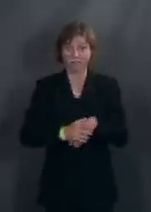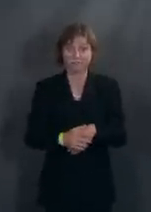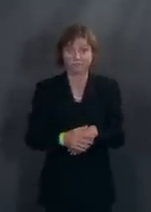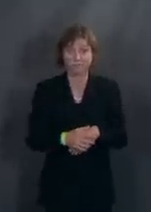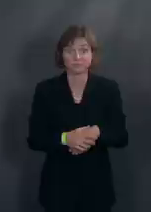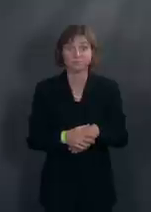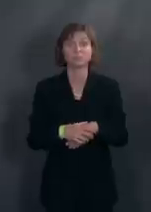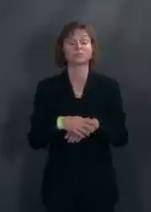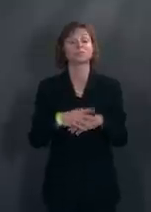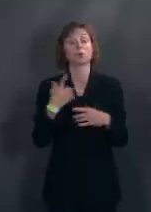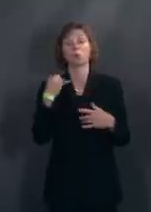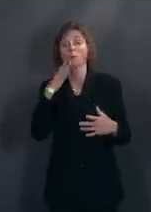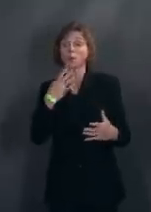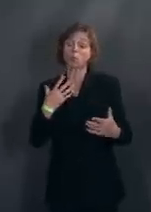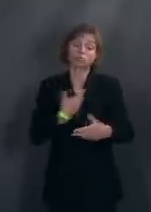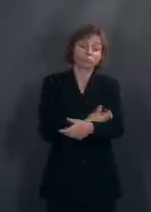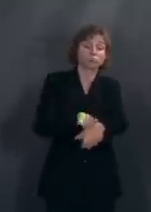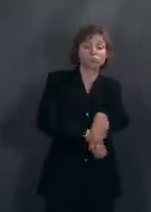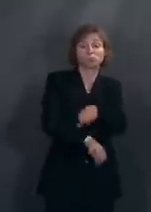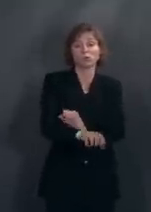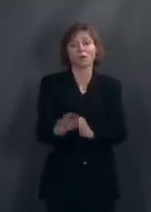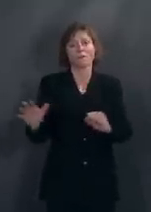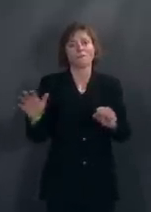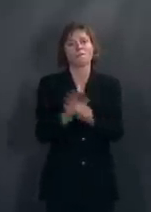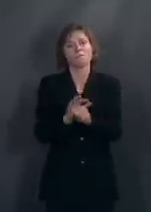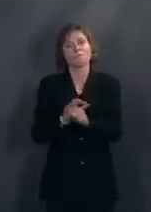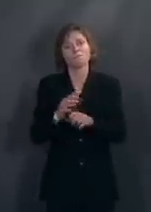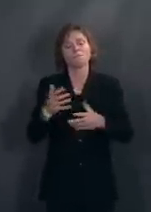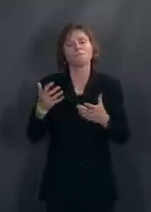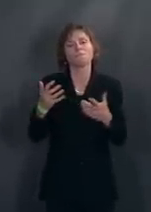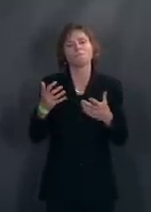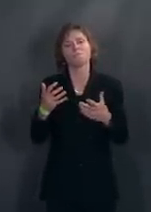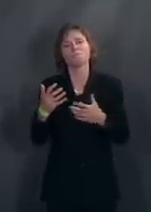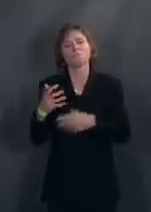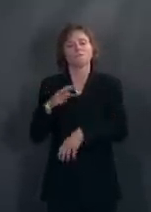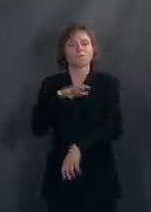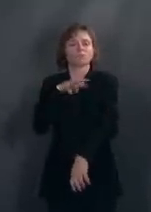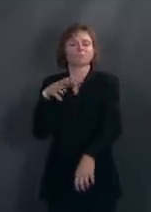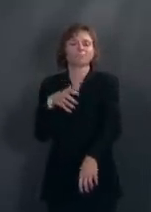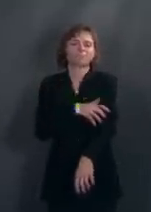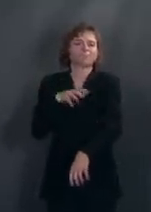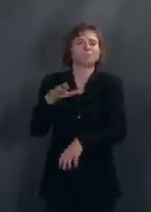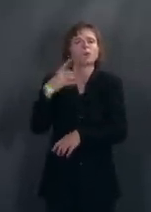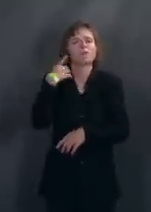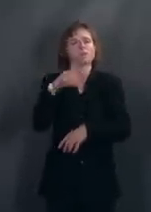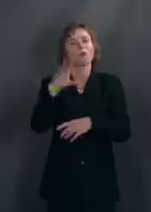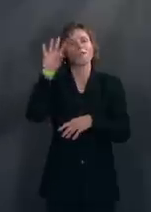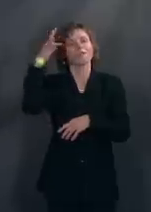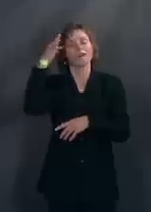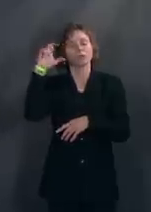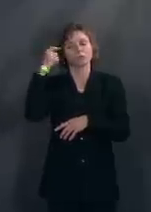of the federal government to partner with state and local leaders in this effort. We are giving Americans the facts they need,